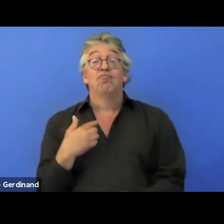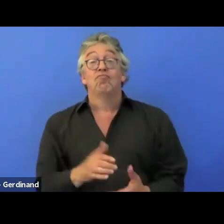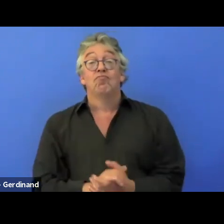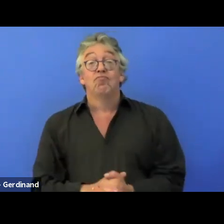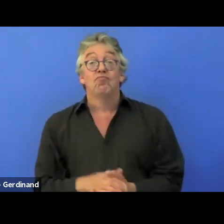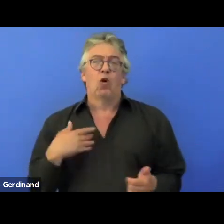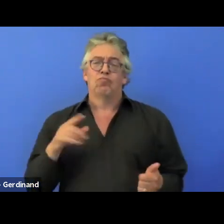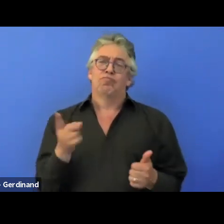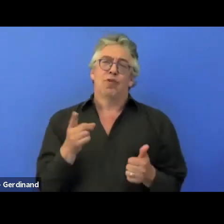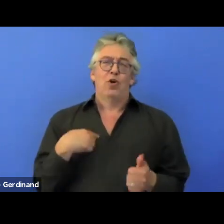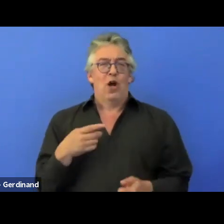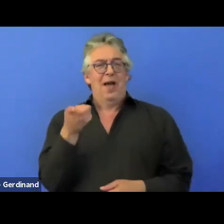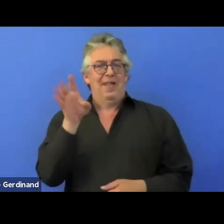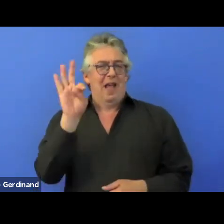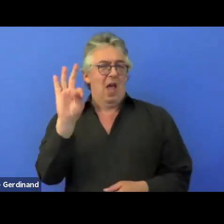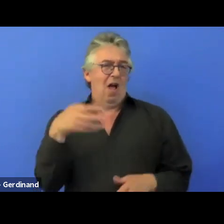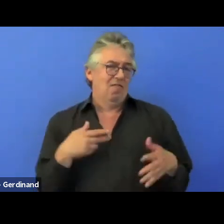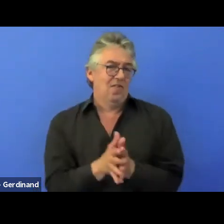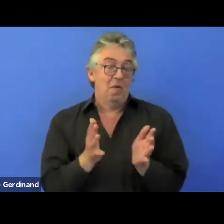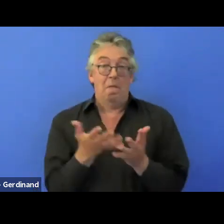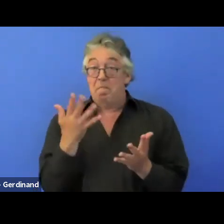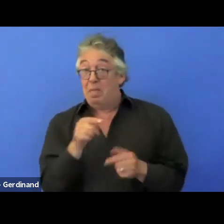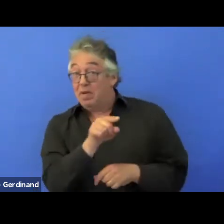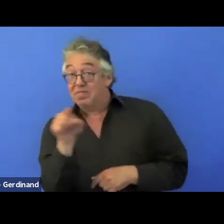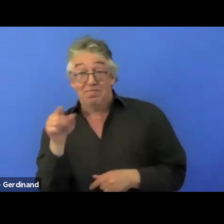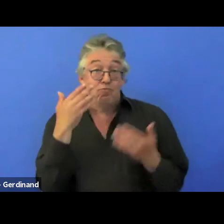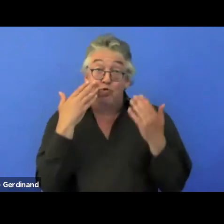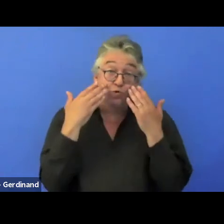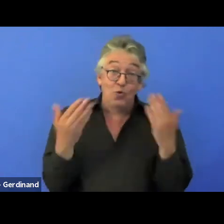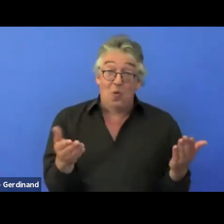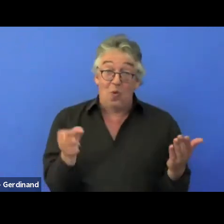the European Disability Forum, for those of you who don't know us,